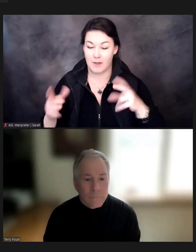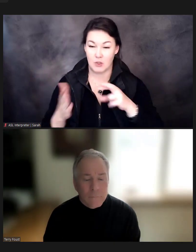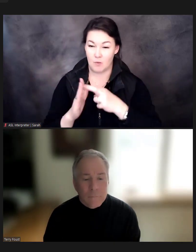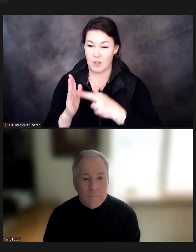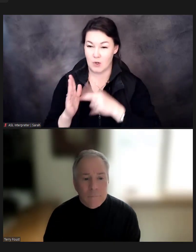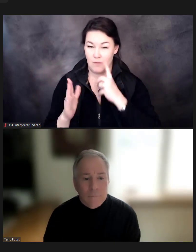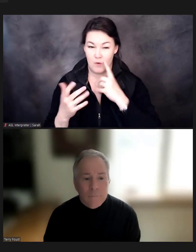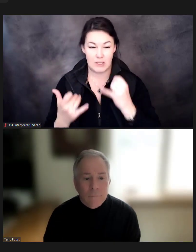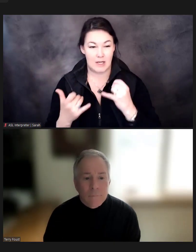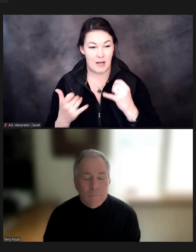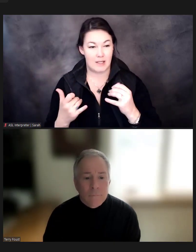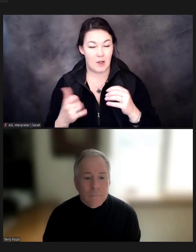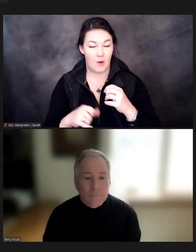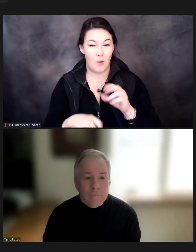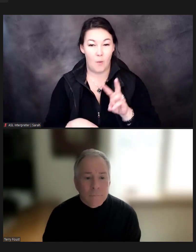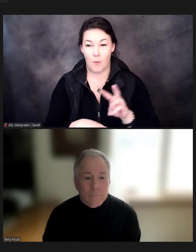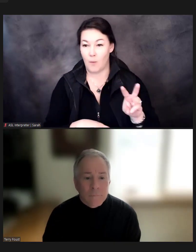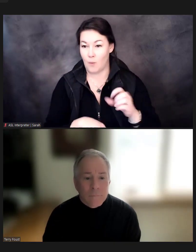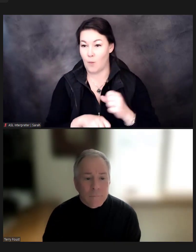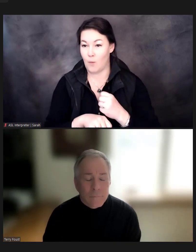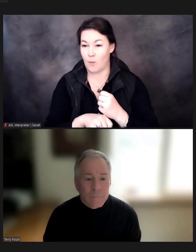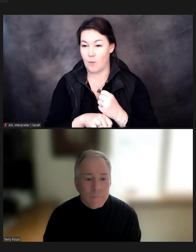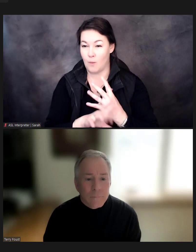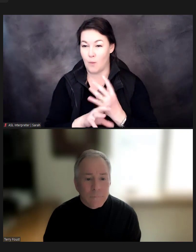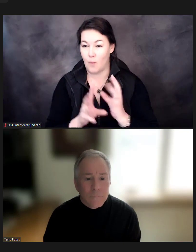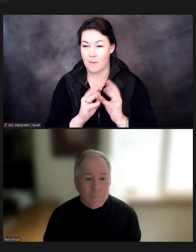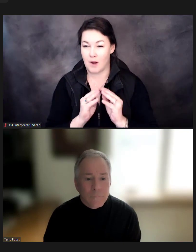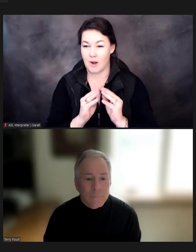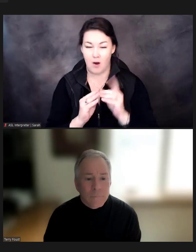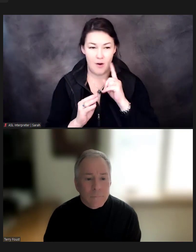today's webinar from all of those contexts, and we're really